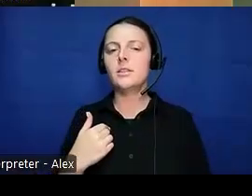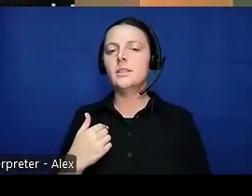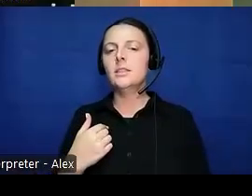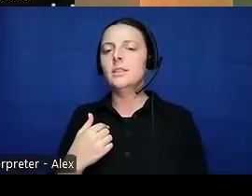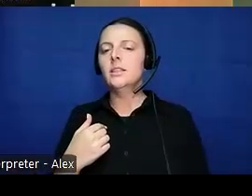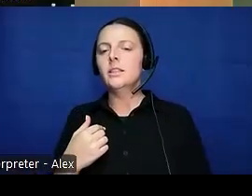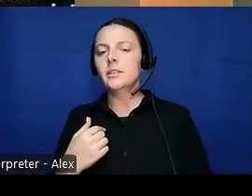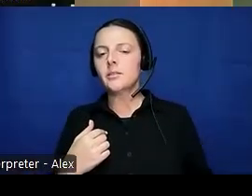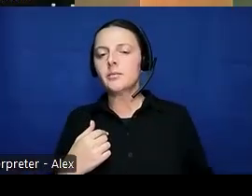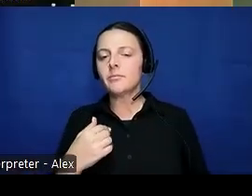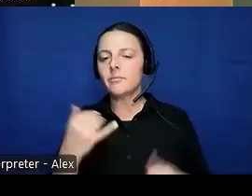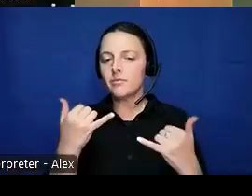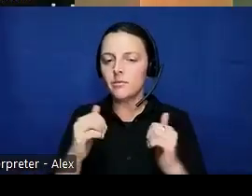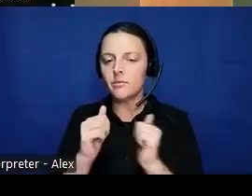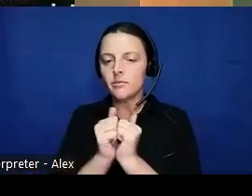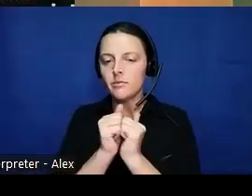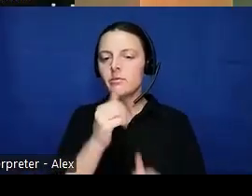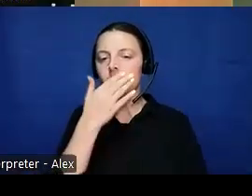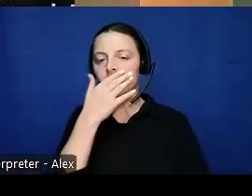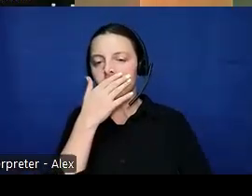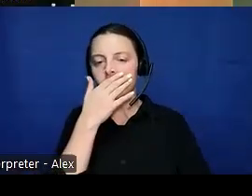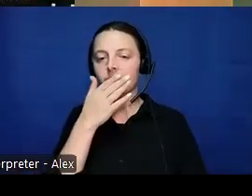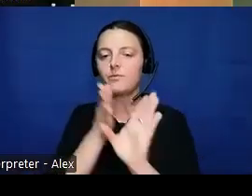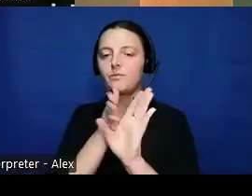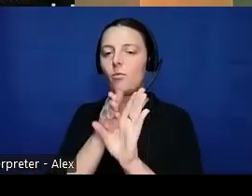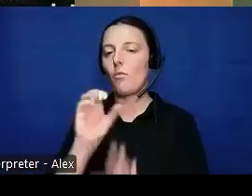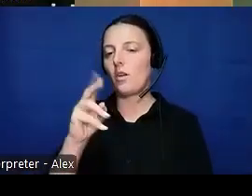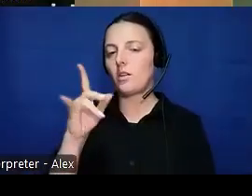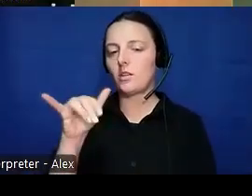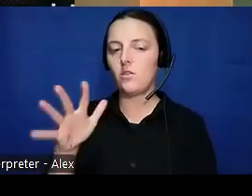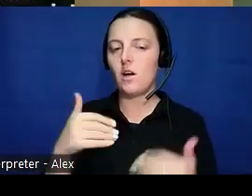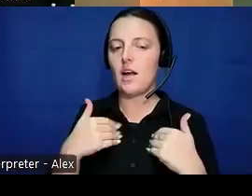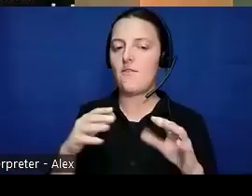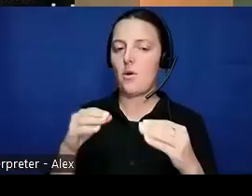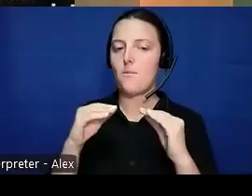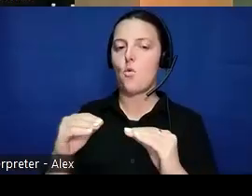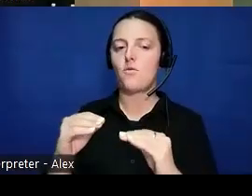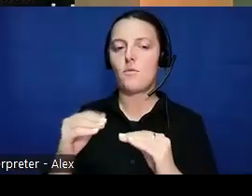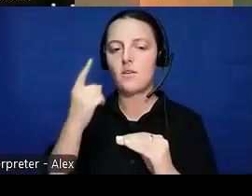use collaborative care models which Dr. Nazra, you still here? No. But anyway, this is a very